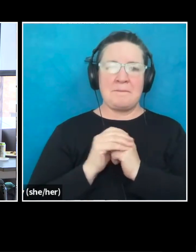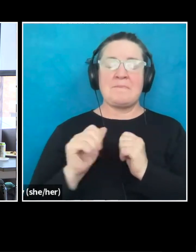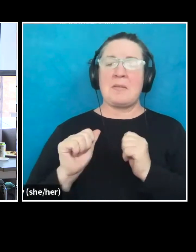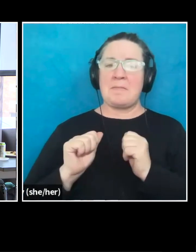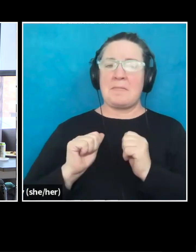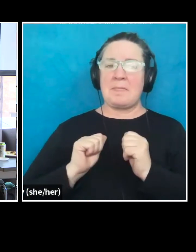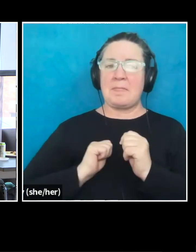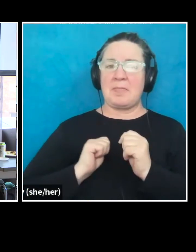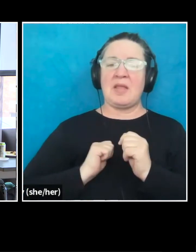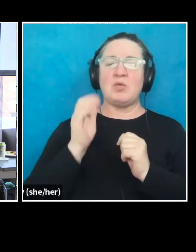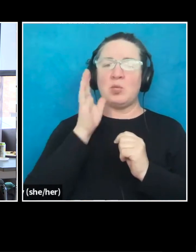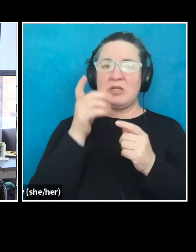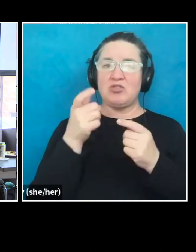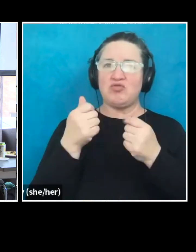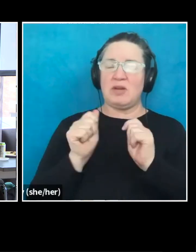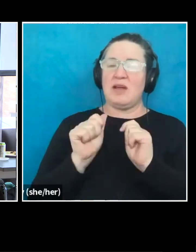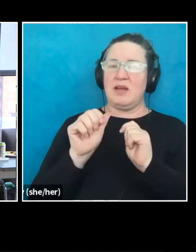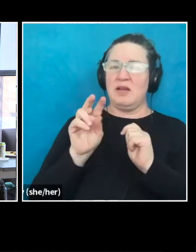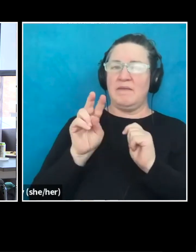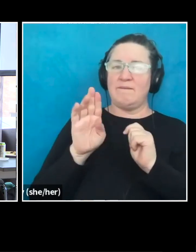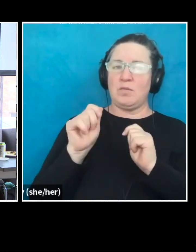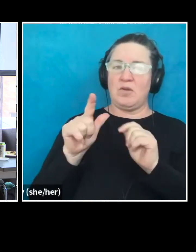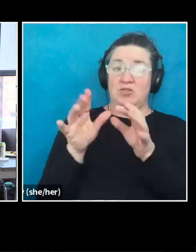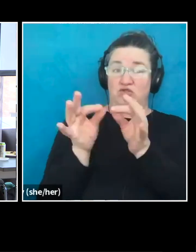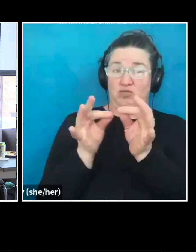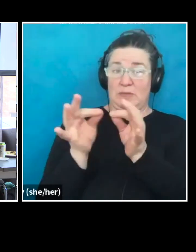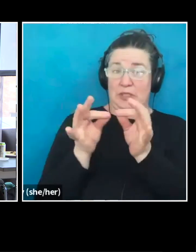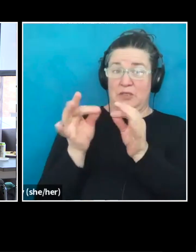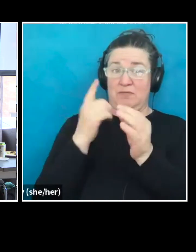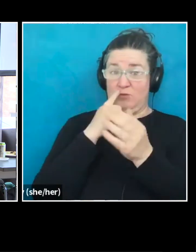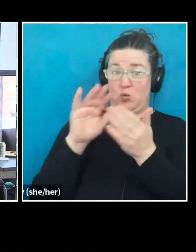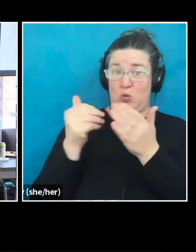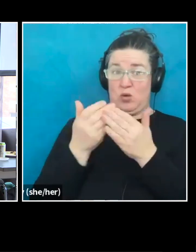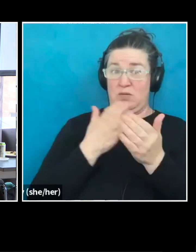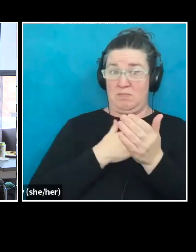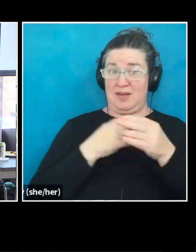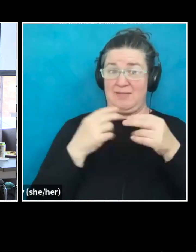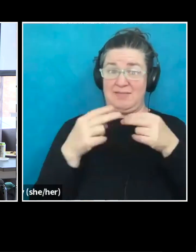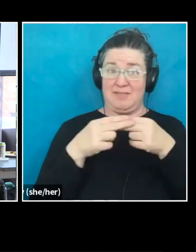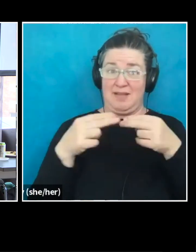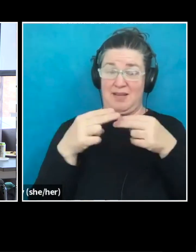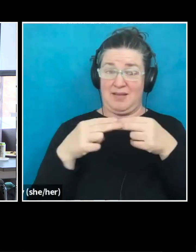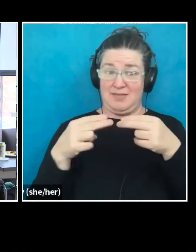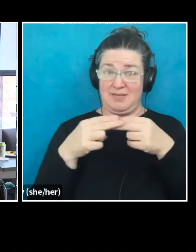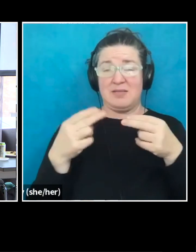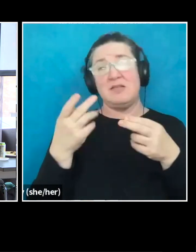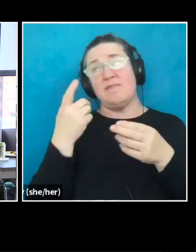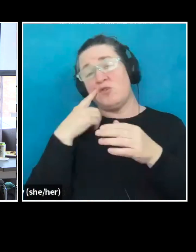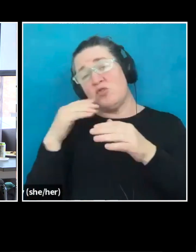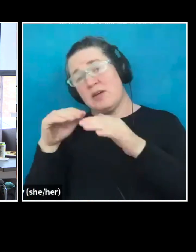content of my slides. Um but yell at me if I'm missing something. Um or you have any questions.